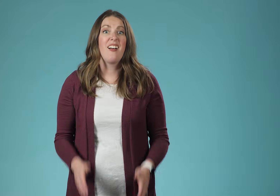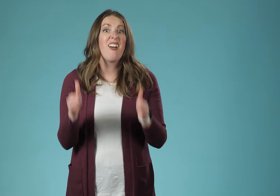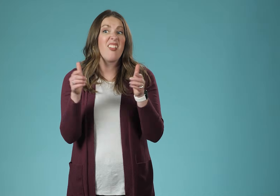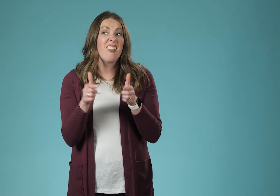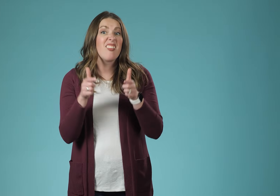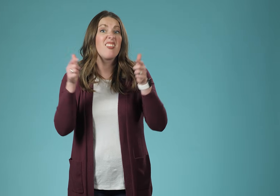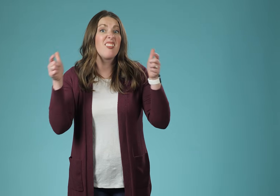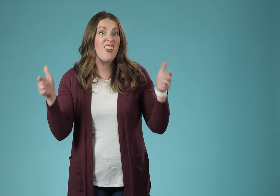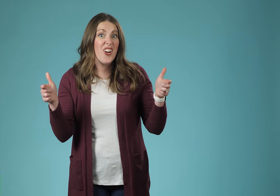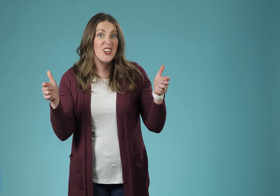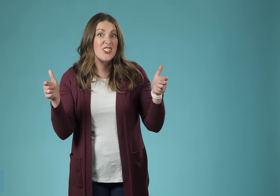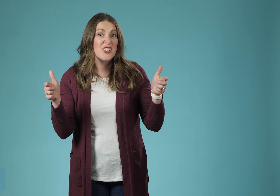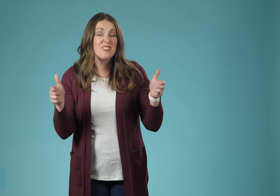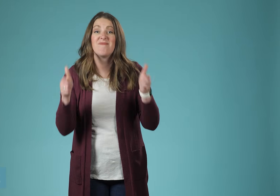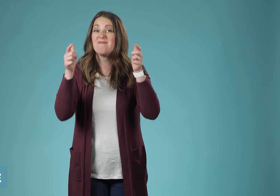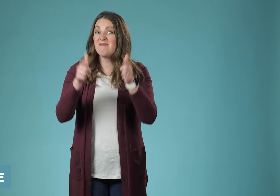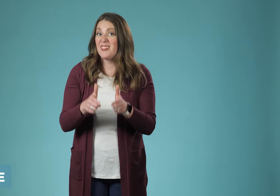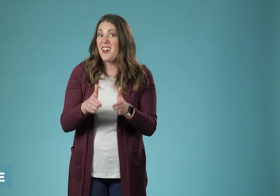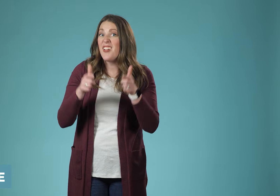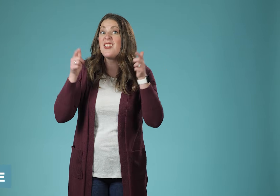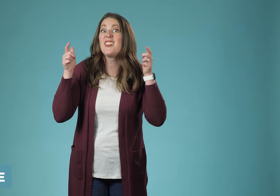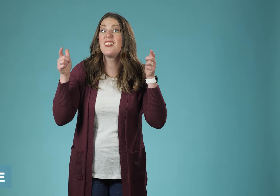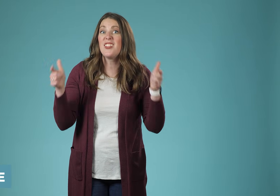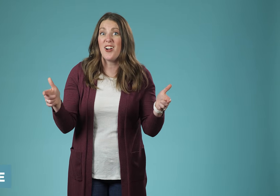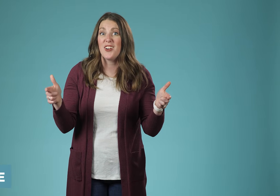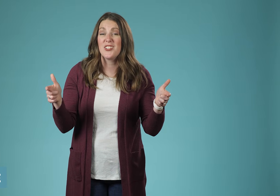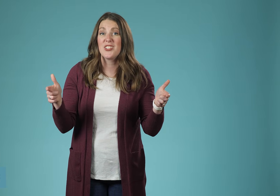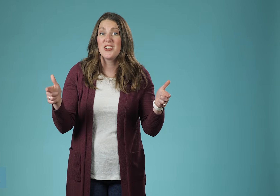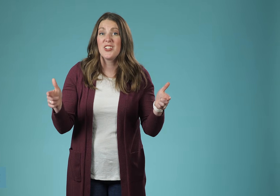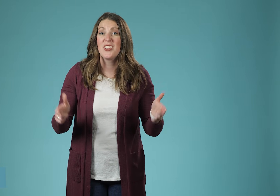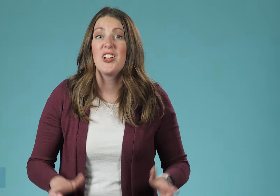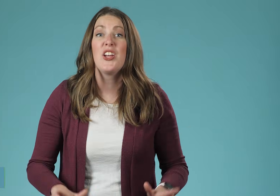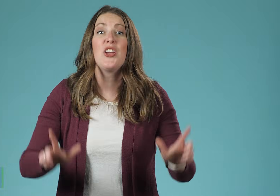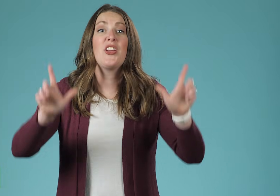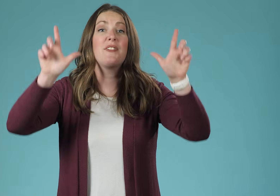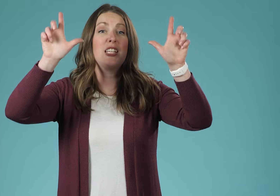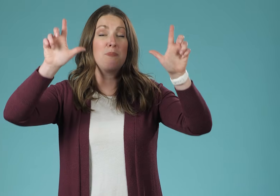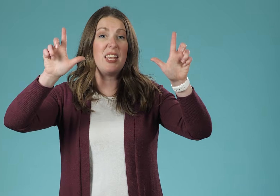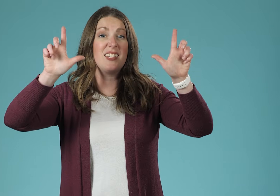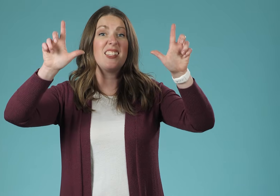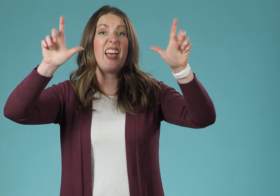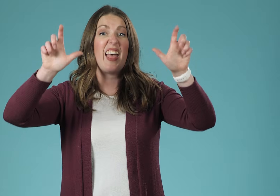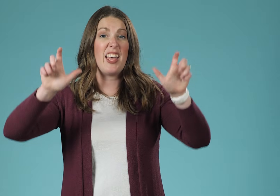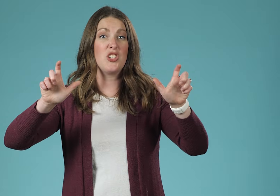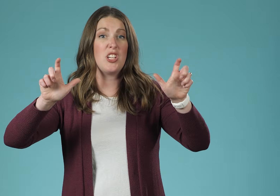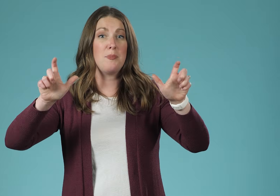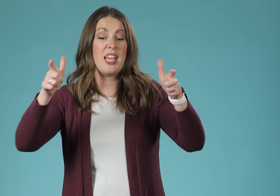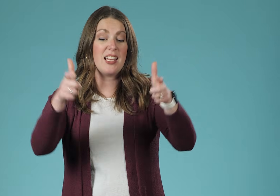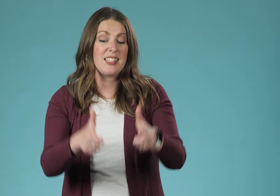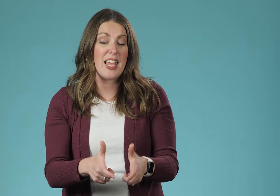Large. You have these bent L-shaped hands